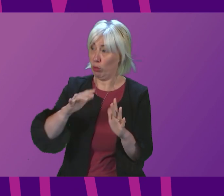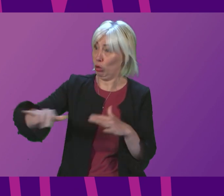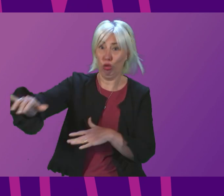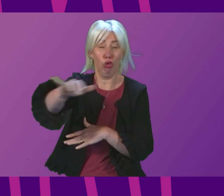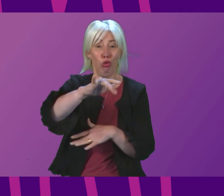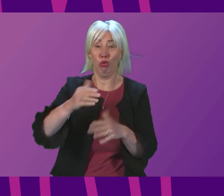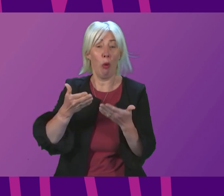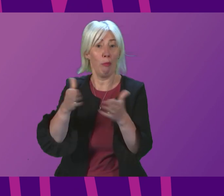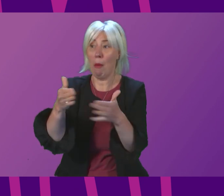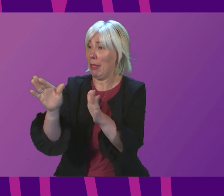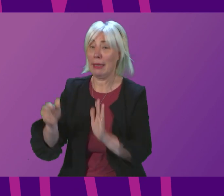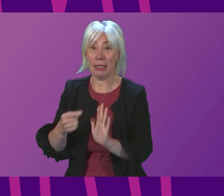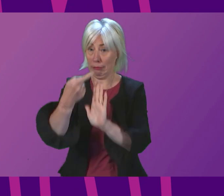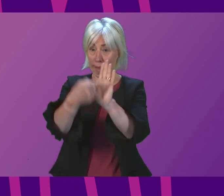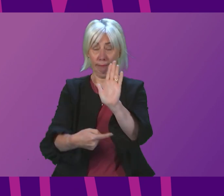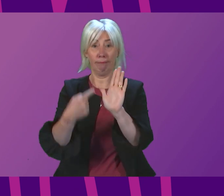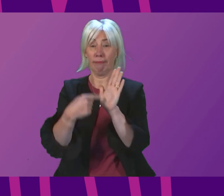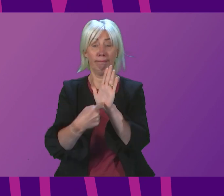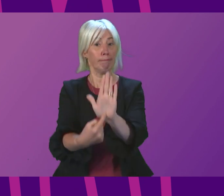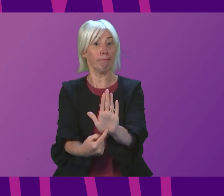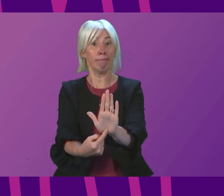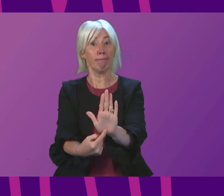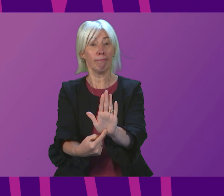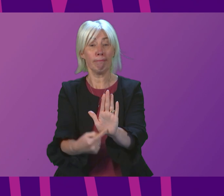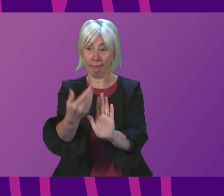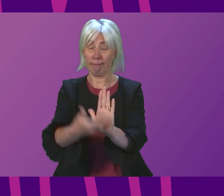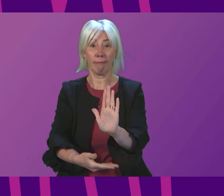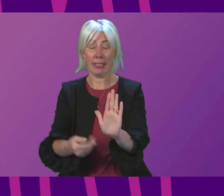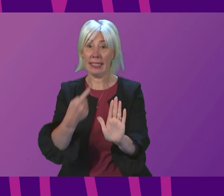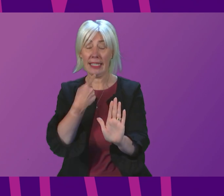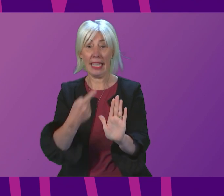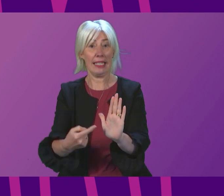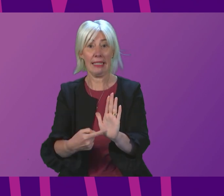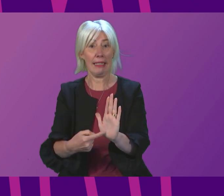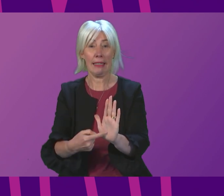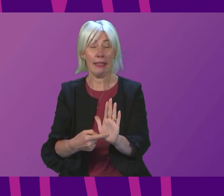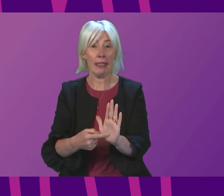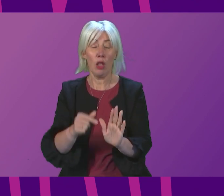They clearly narrate the issue of the lack of a full-refund guarantee.